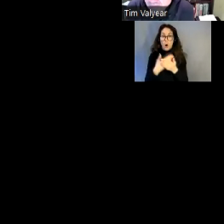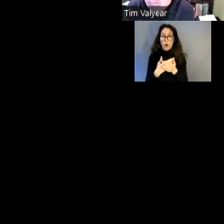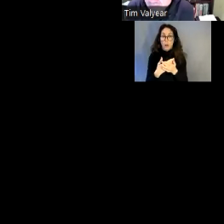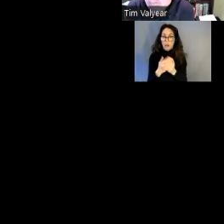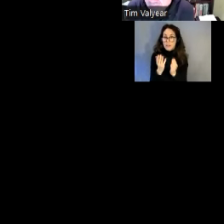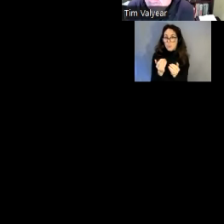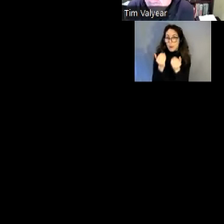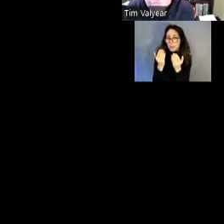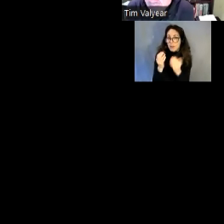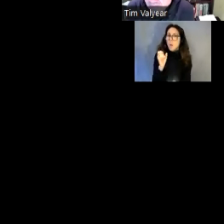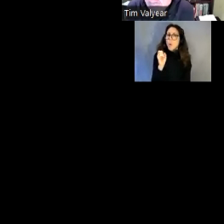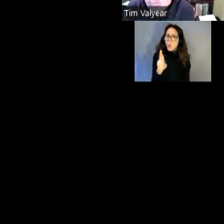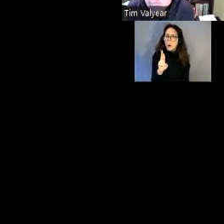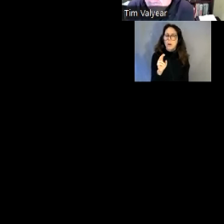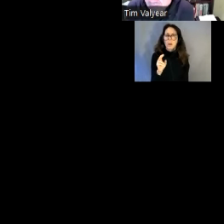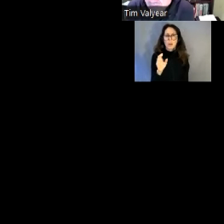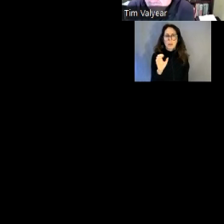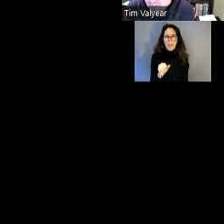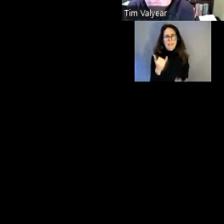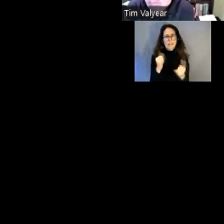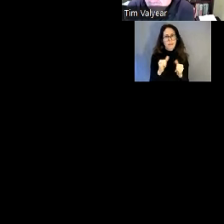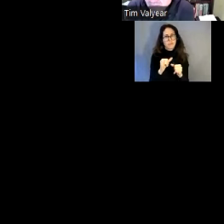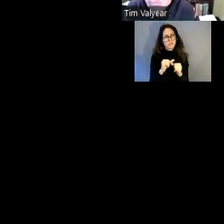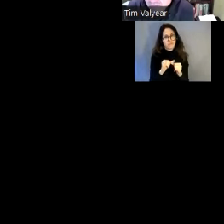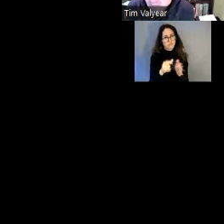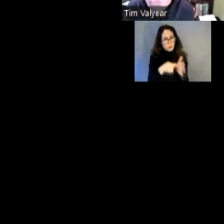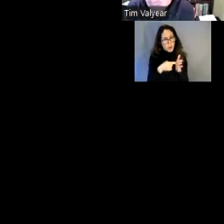home like attendants, if the Government lifts all mask